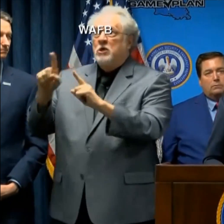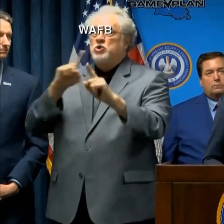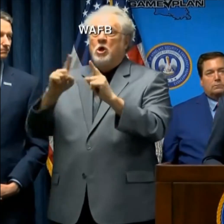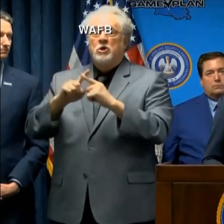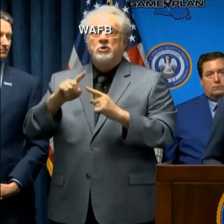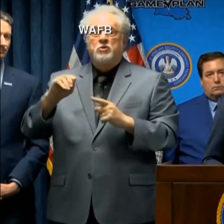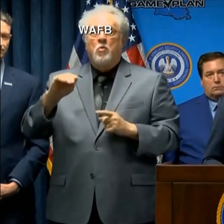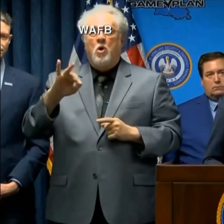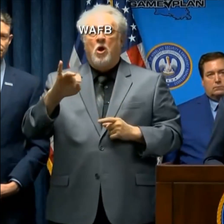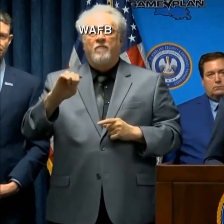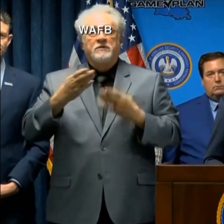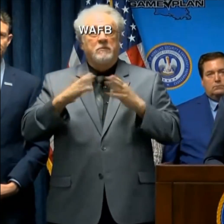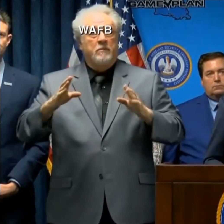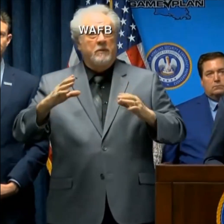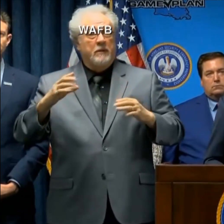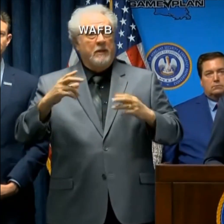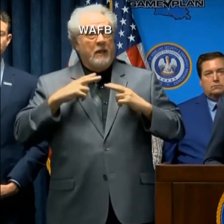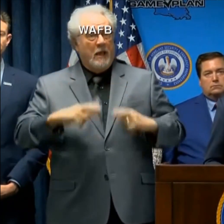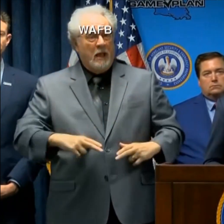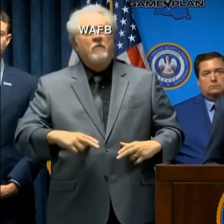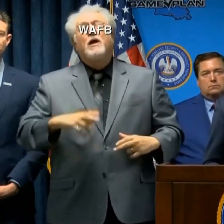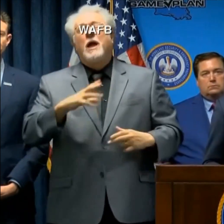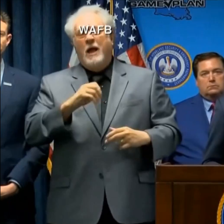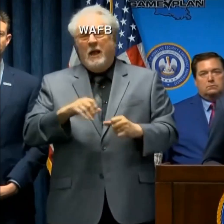office of public health and certainly with local governments as to what the